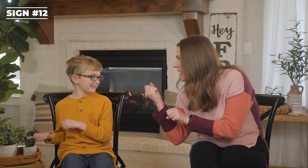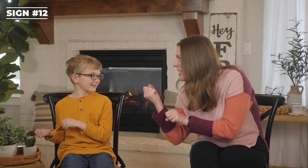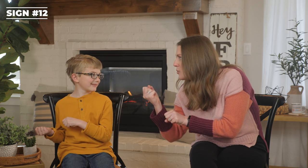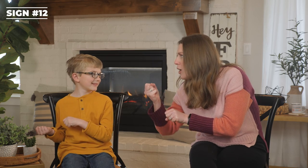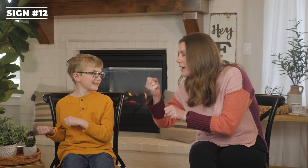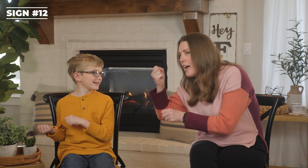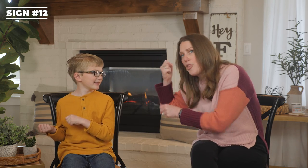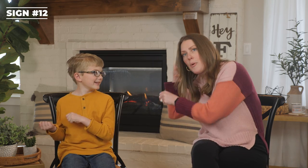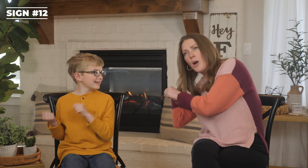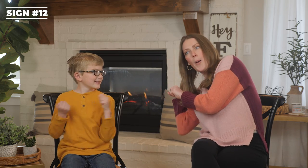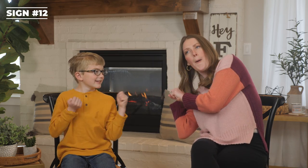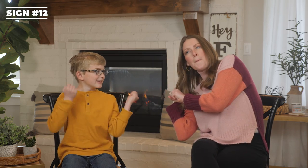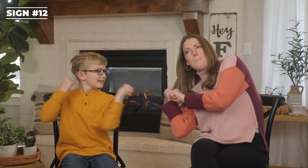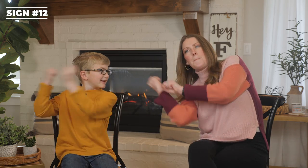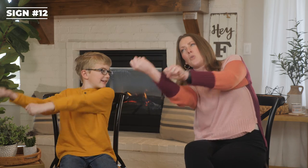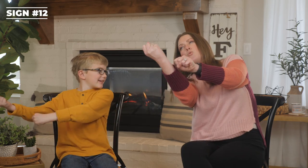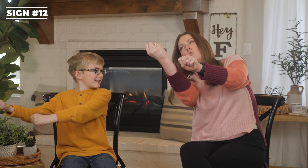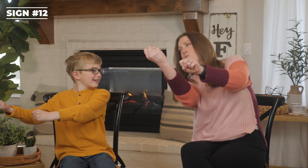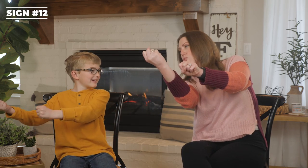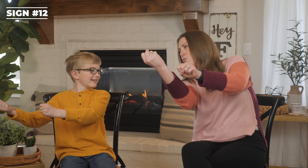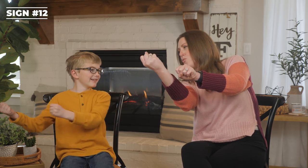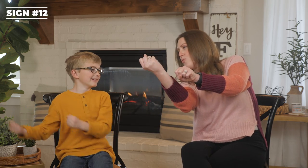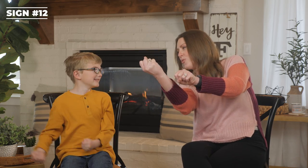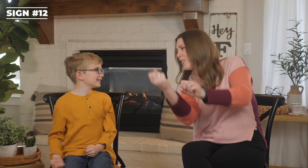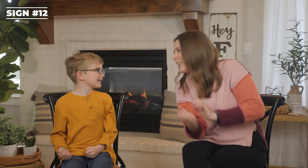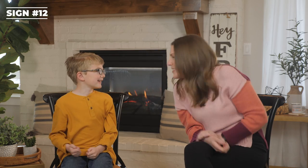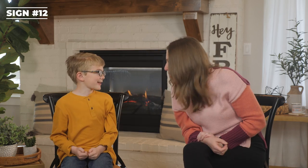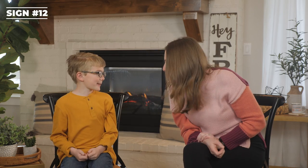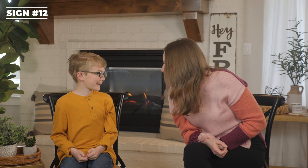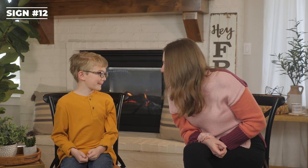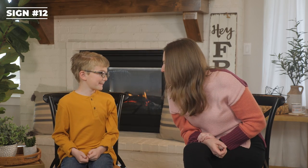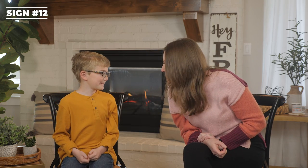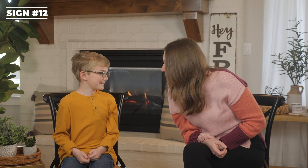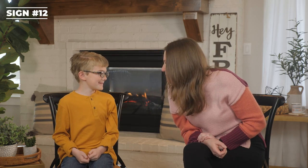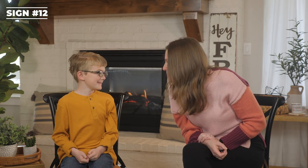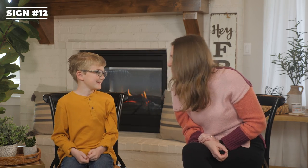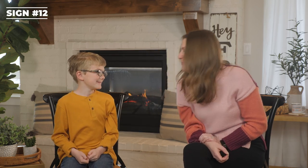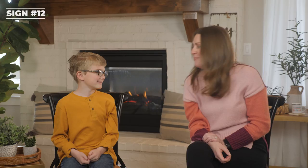And can you knock it out of the park [here come the runners].